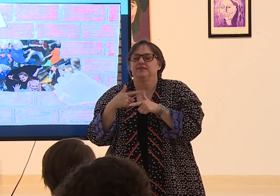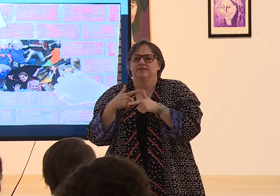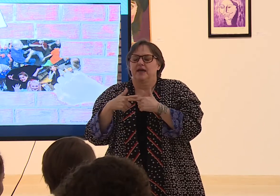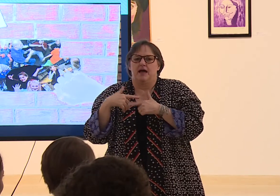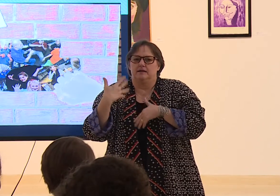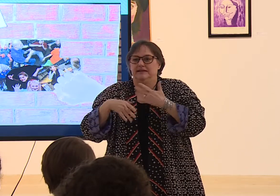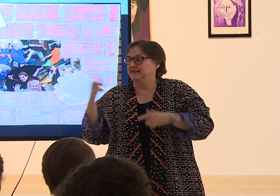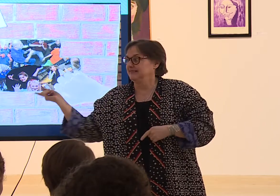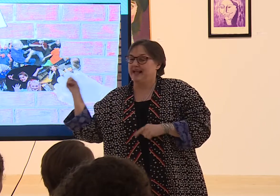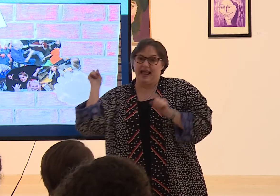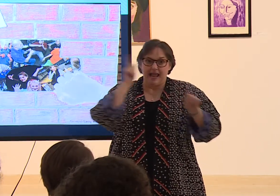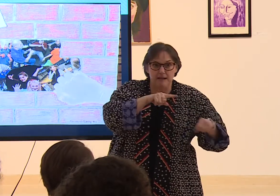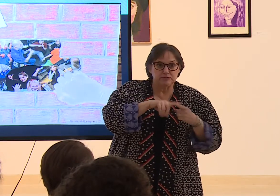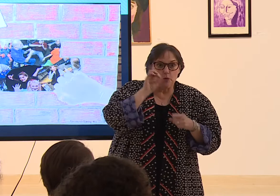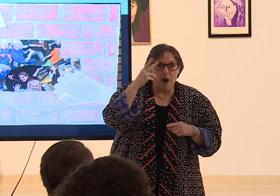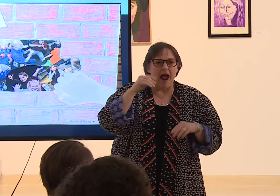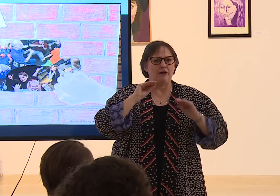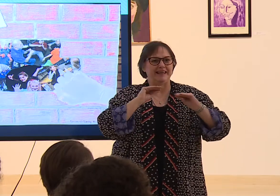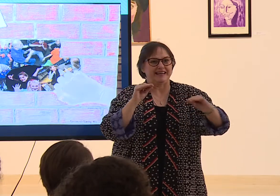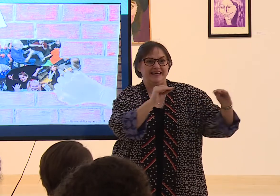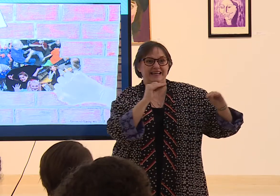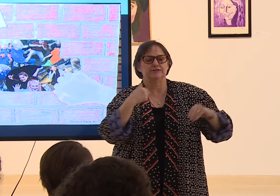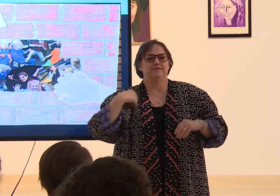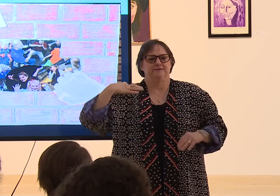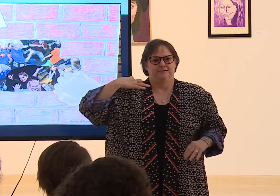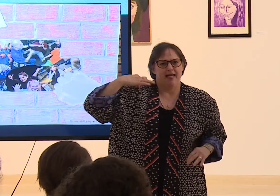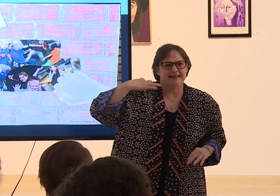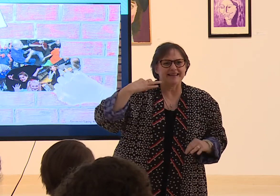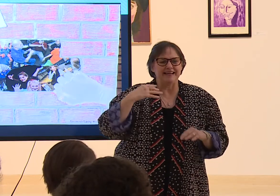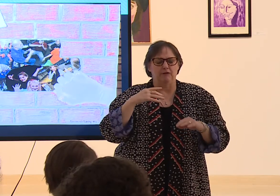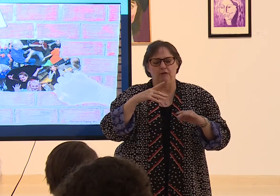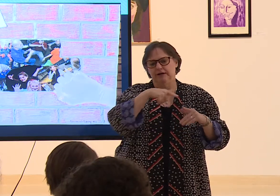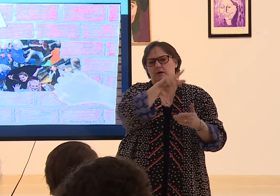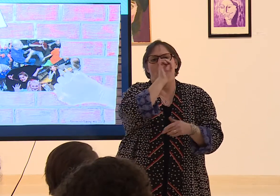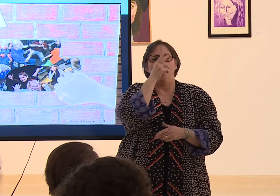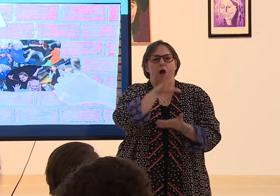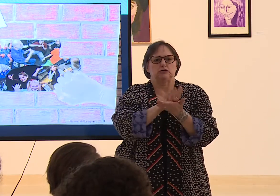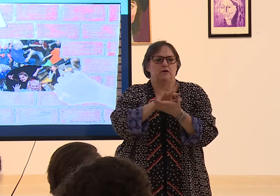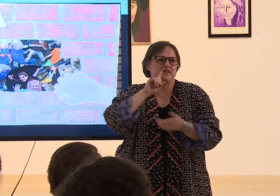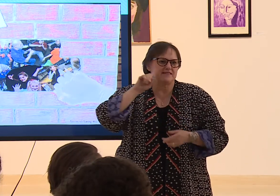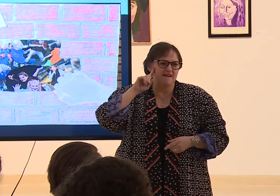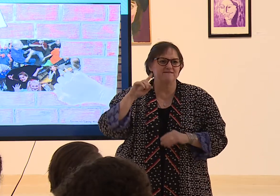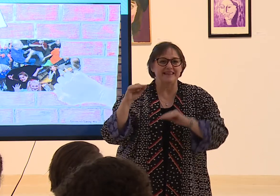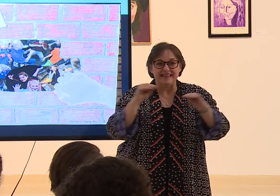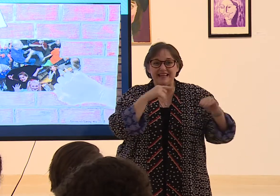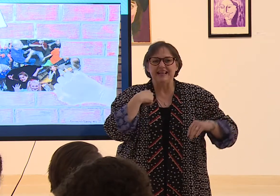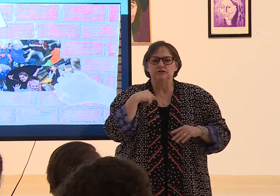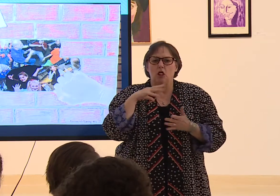And then Nancy came to do some volunteer teaching at the School for the Deaf there,